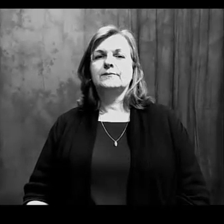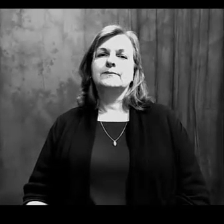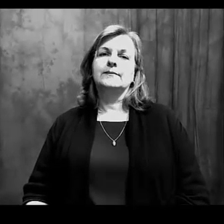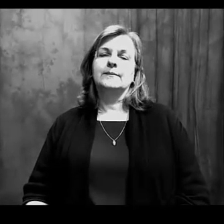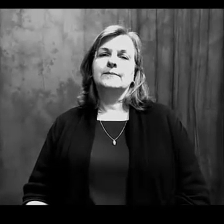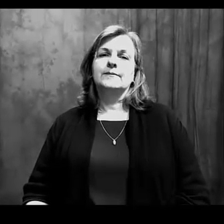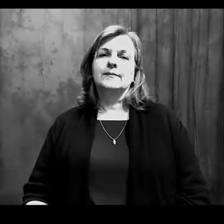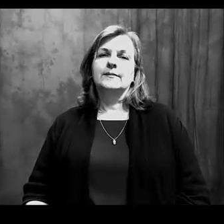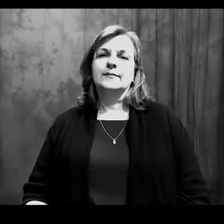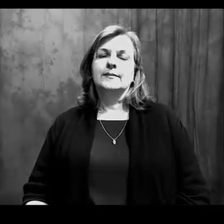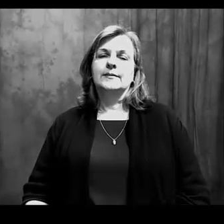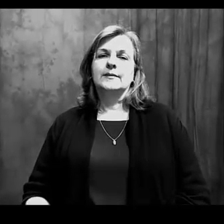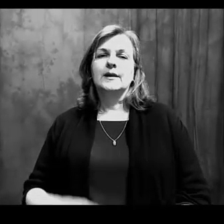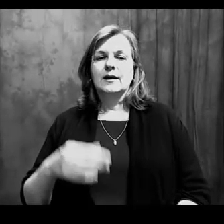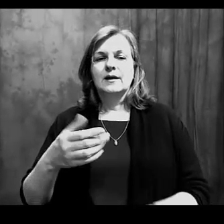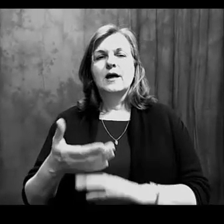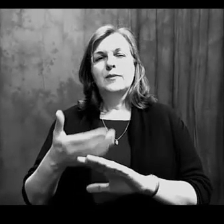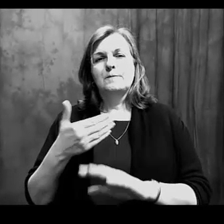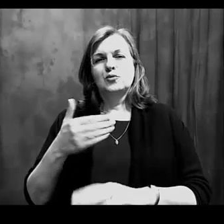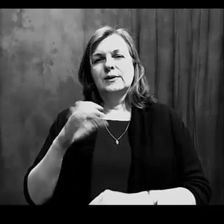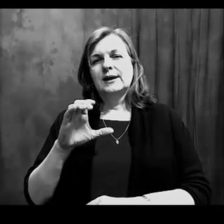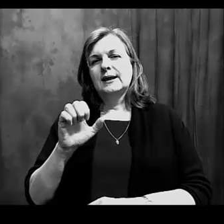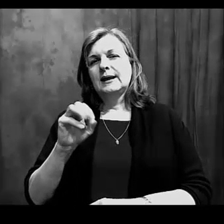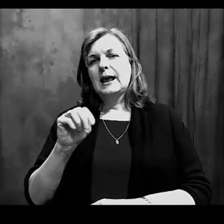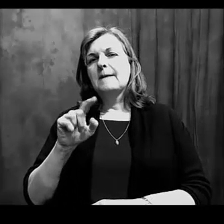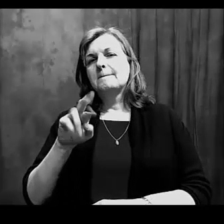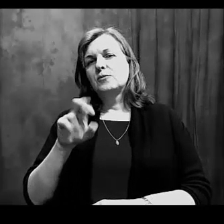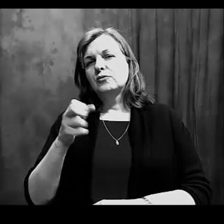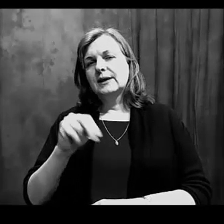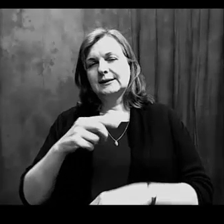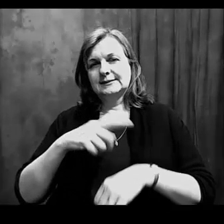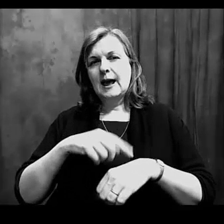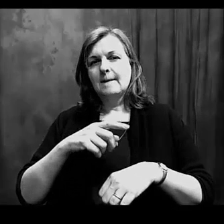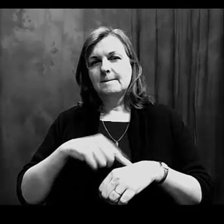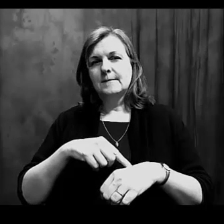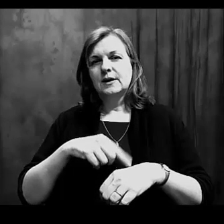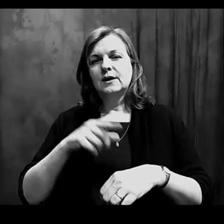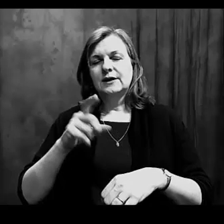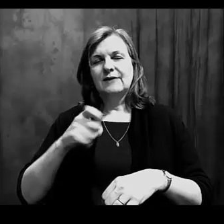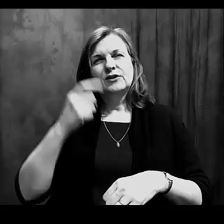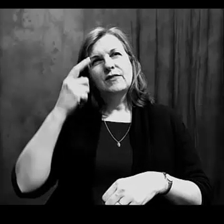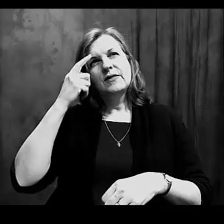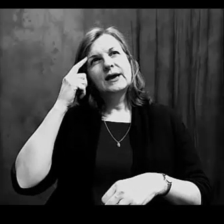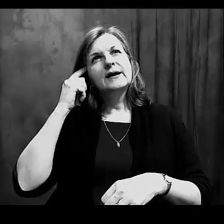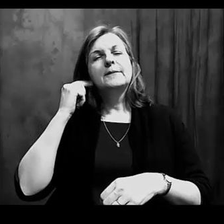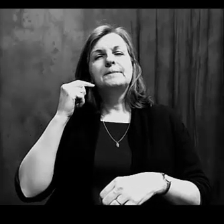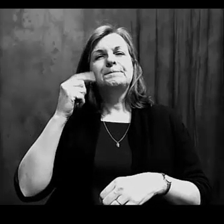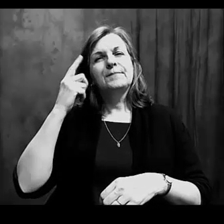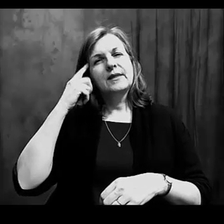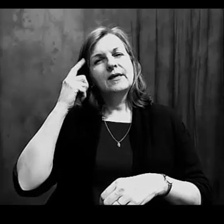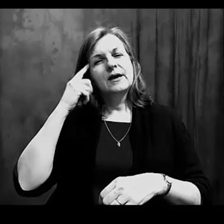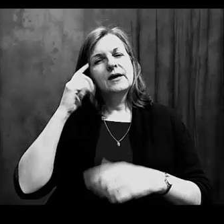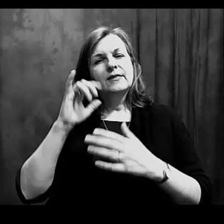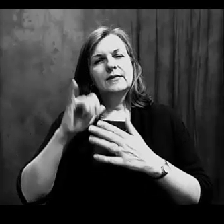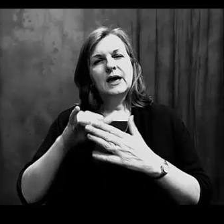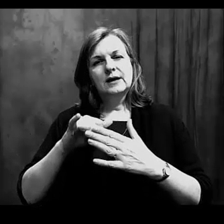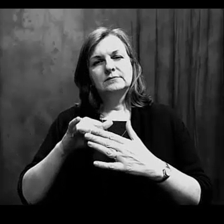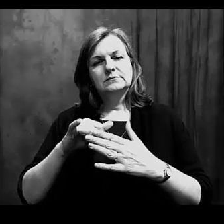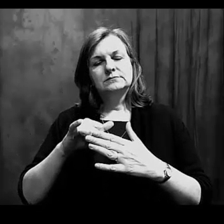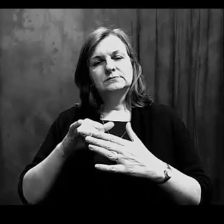so when we talk about the precambrian the biggest thing that we need to think about is the development of high levels of